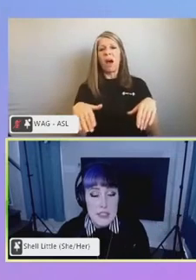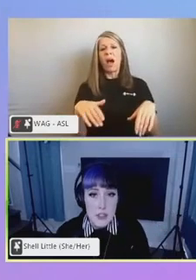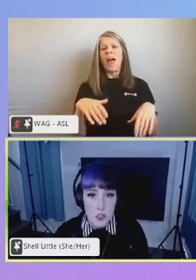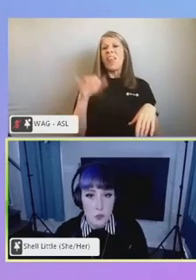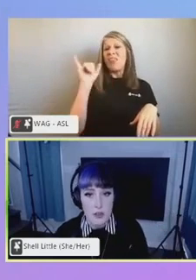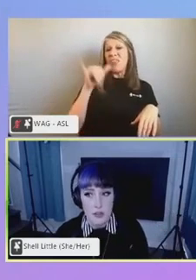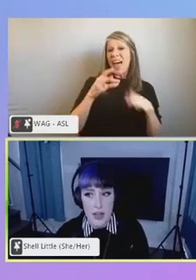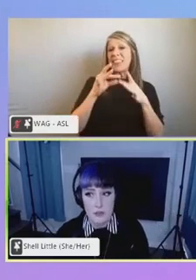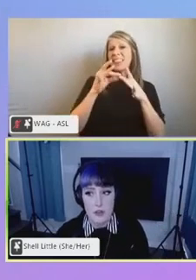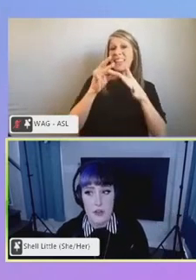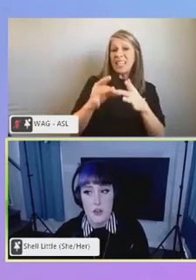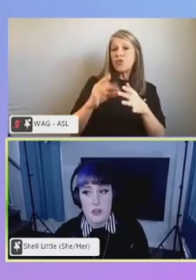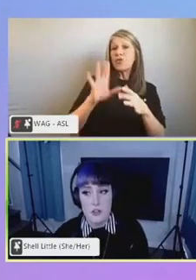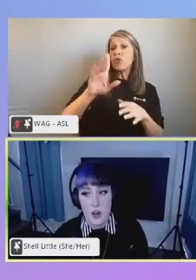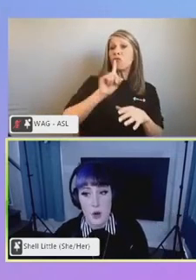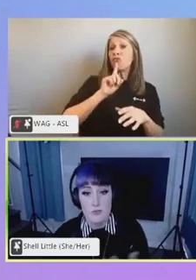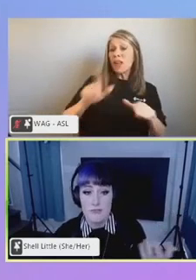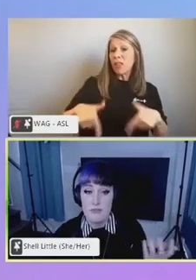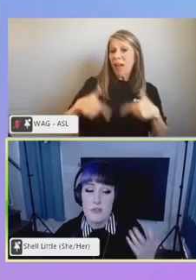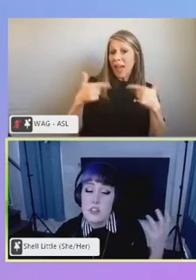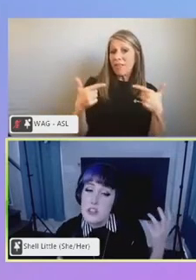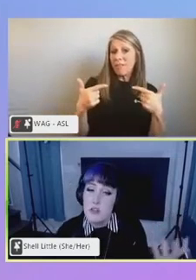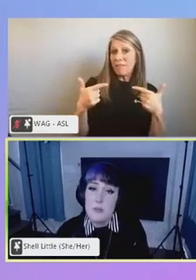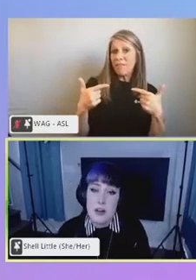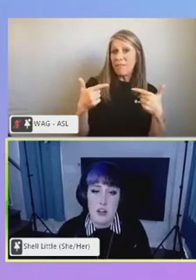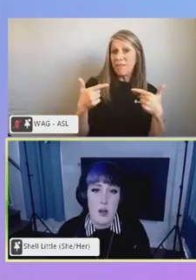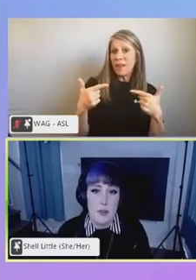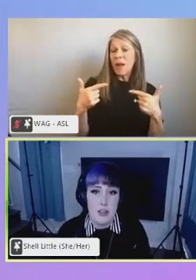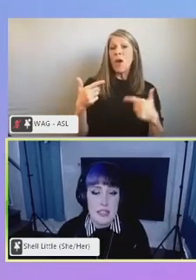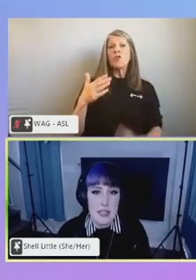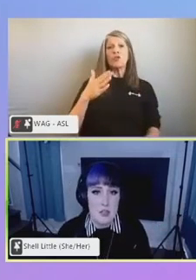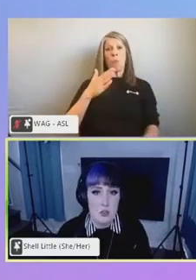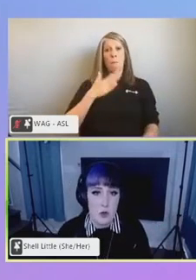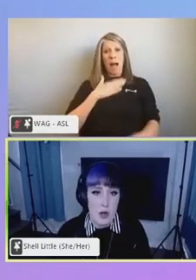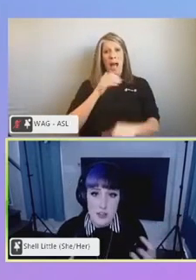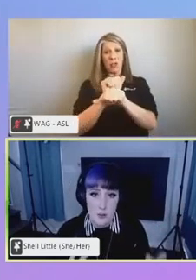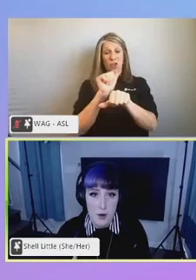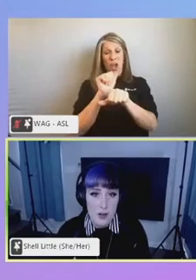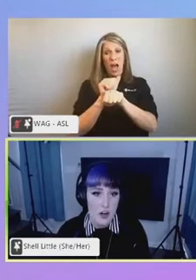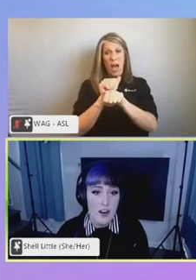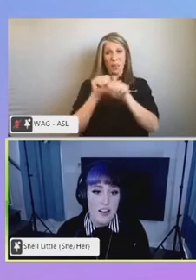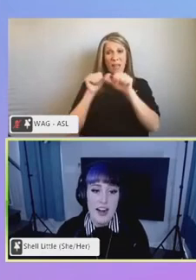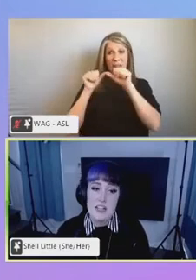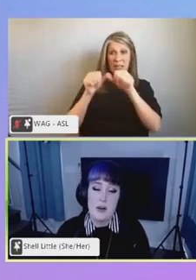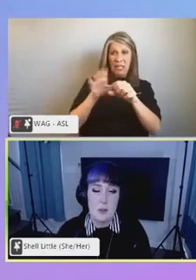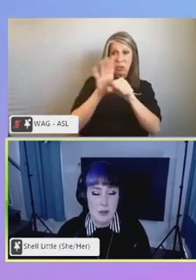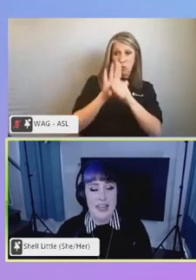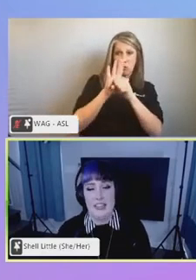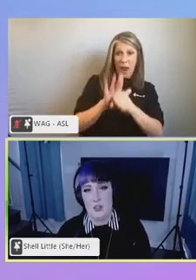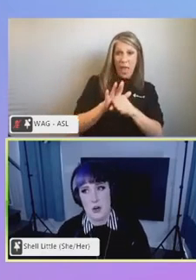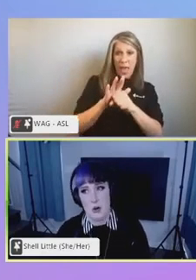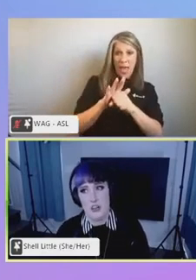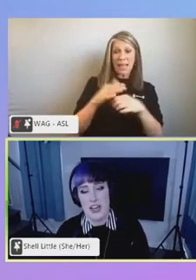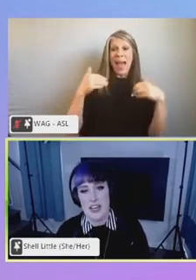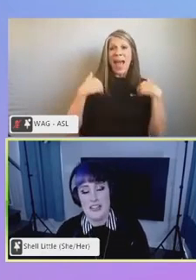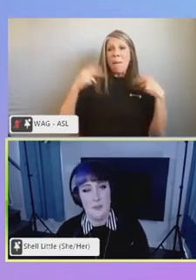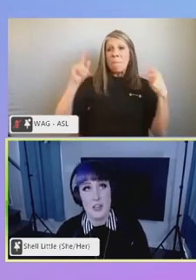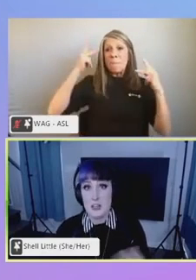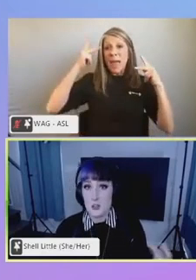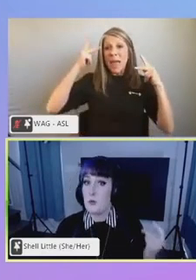I am really not doing OK. And the scary thing is burnout, because empathy work and in extreme cases that apathy